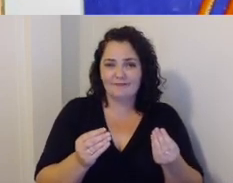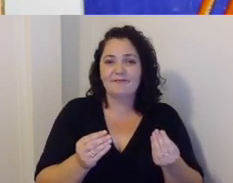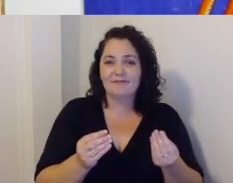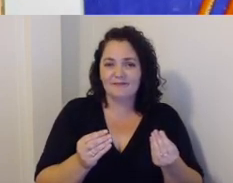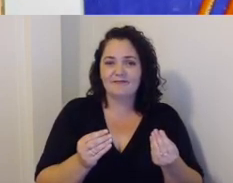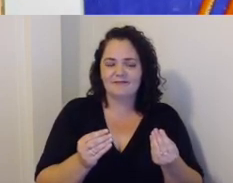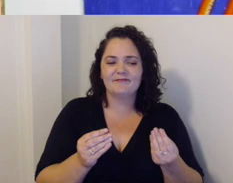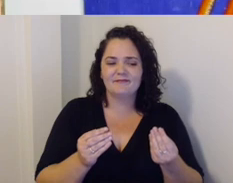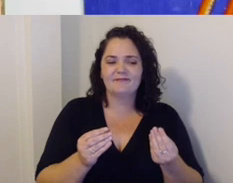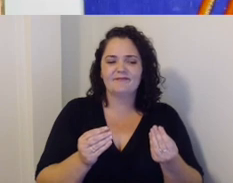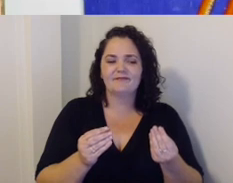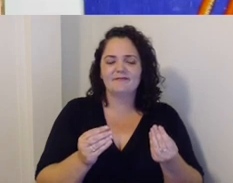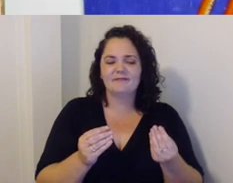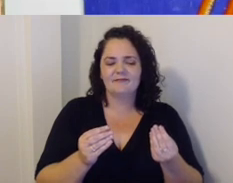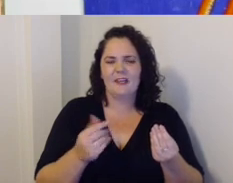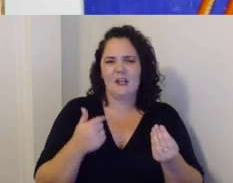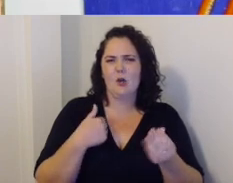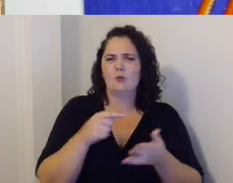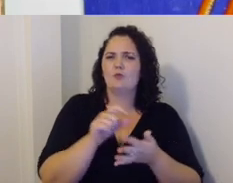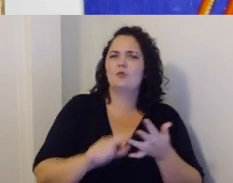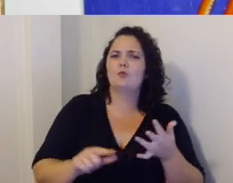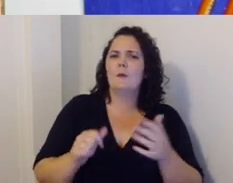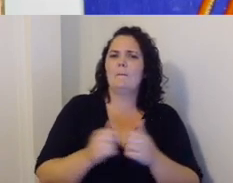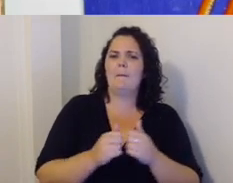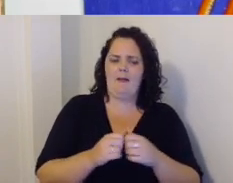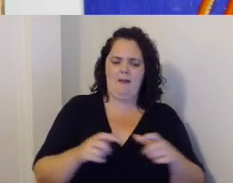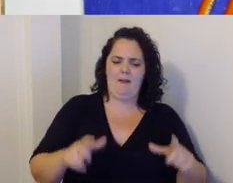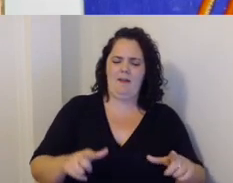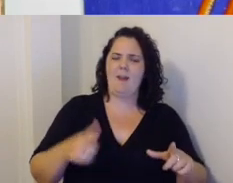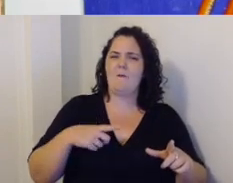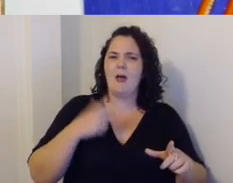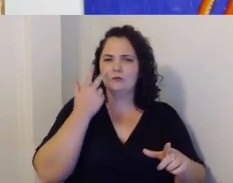now again I'm going to do this on the board first so that you can see the effect that it has